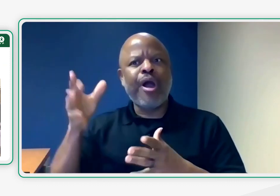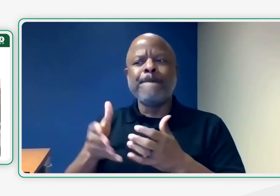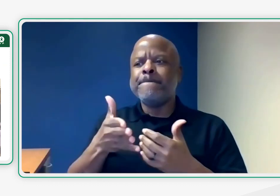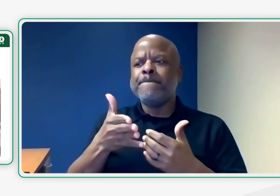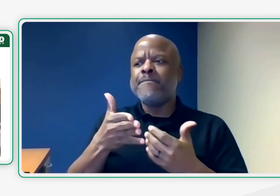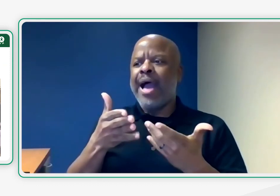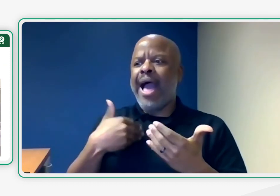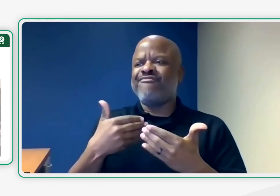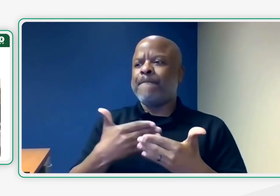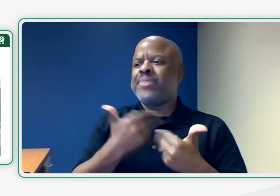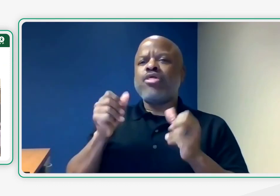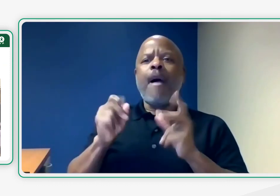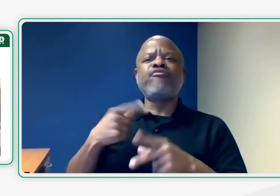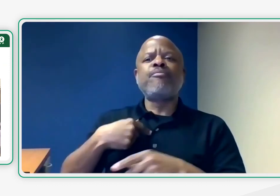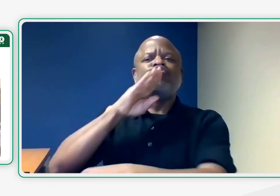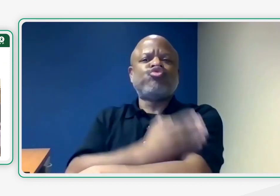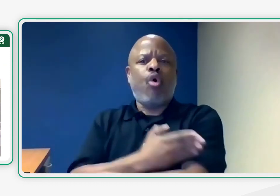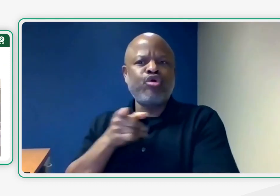and to grow as a man, and as a person, and as a father,